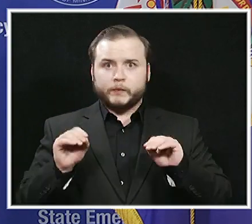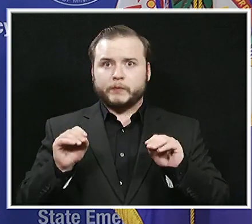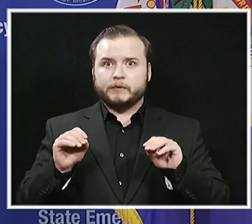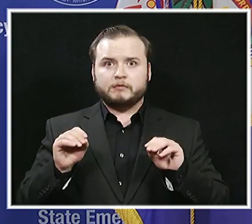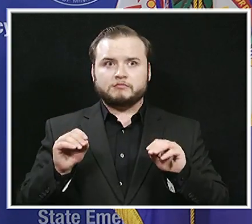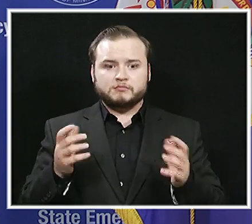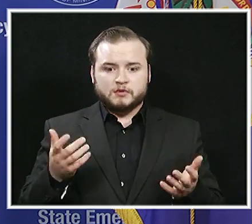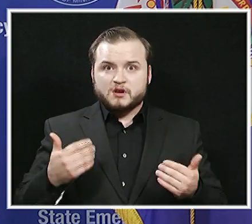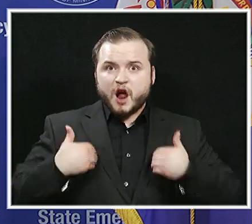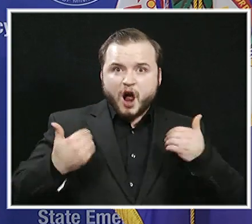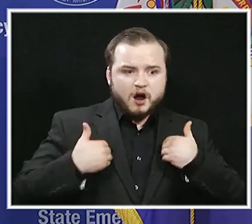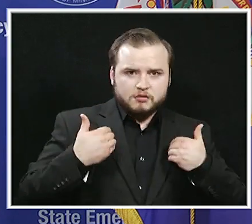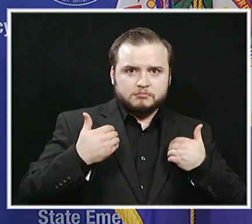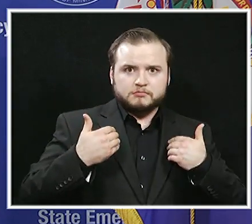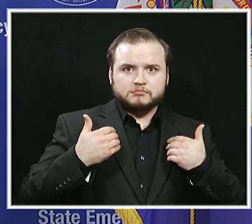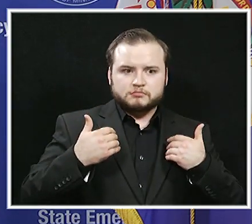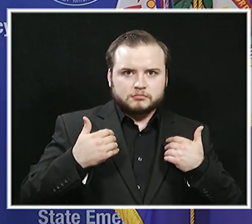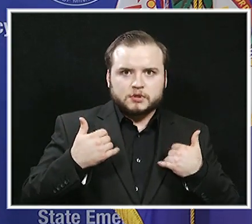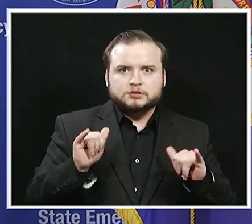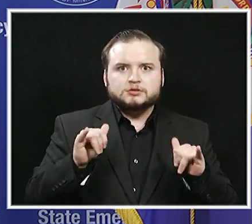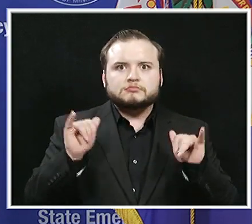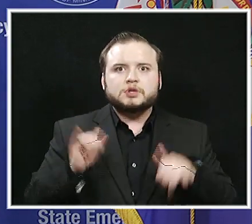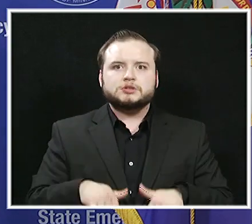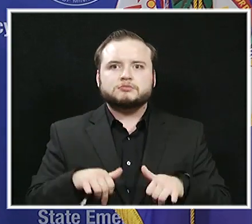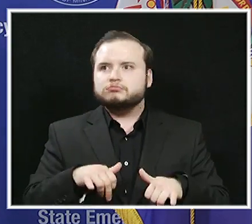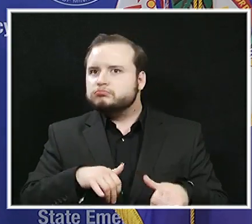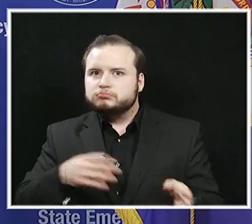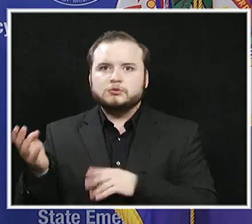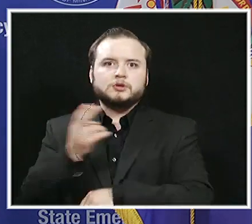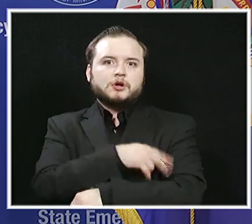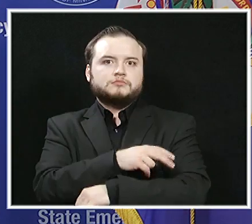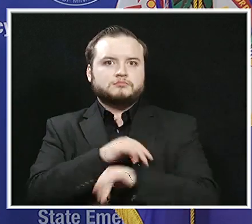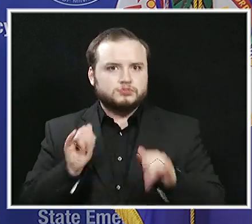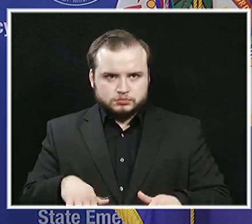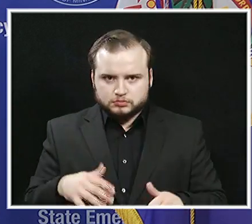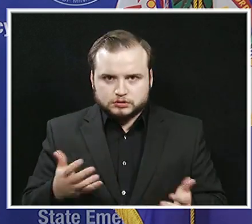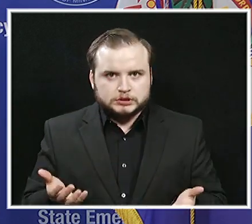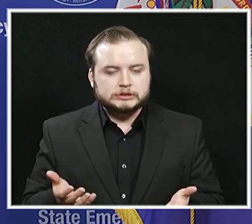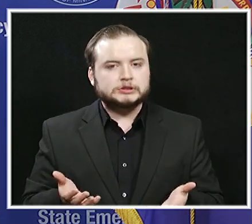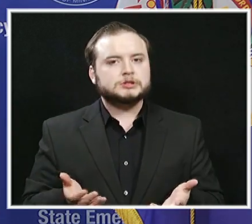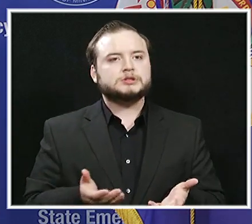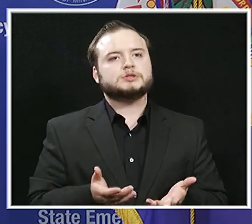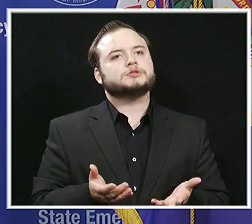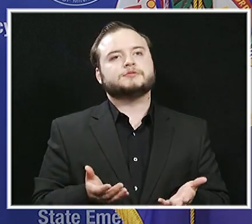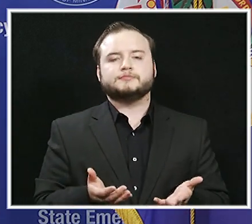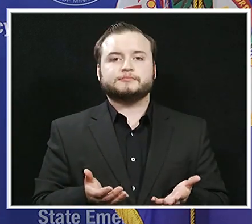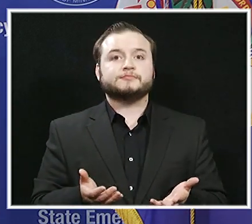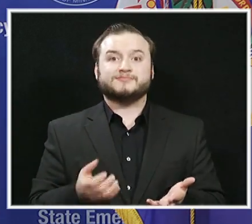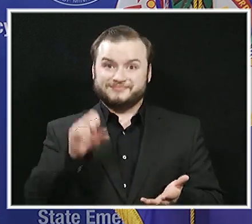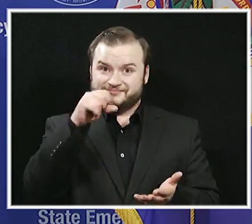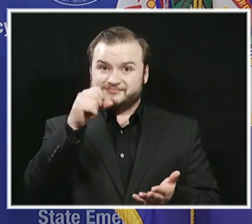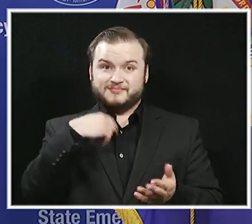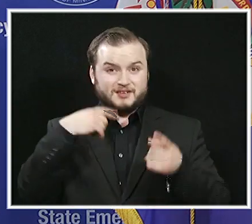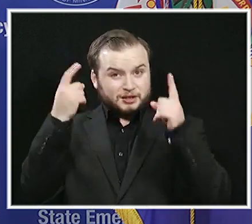the problem is with asymptomatic transmission and knowing that it goes to younger people too, how do you actually do that.